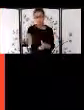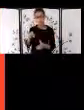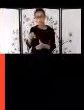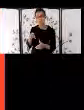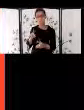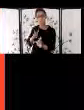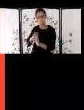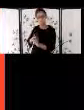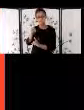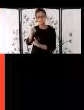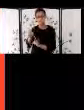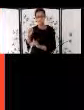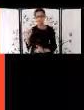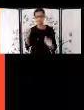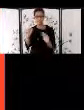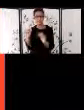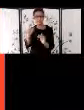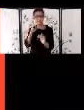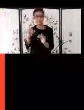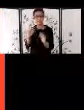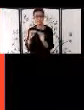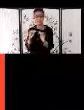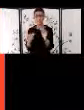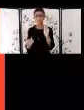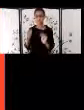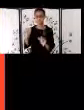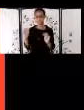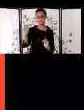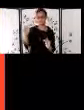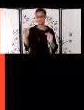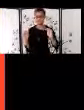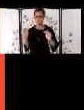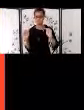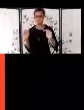These priorities and descriptions were actually adapted from the Toronto Arts Council’s